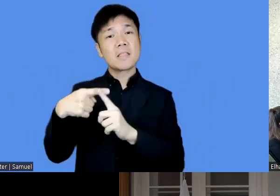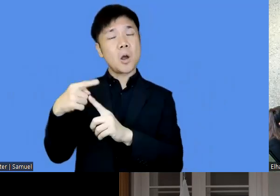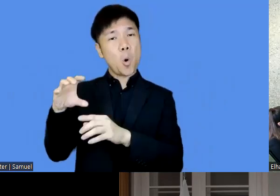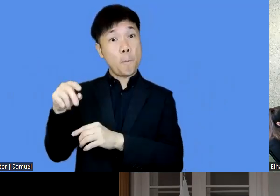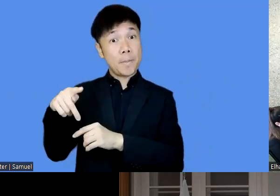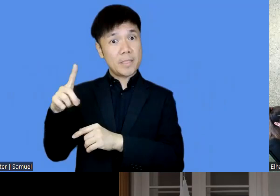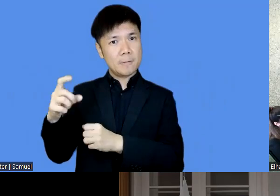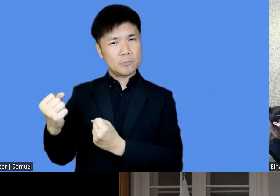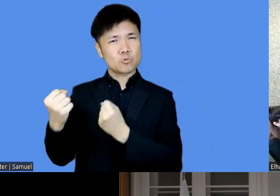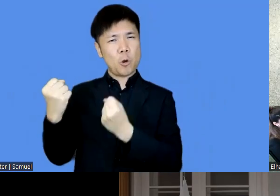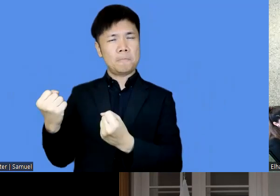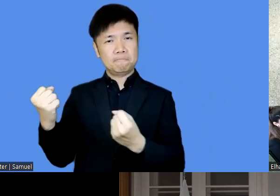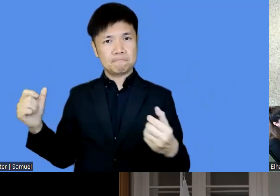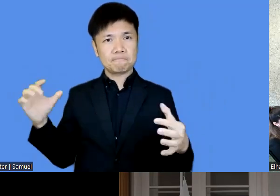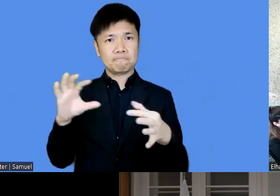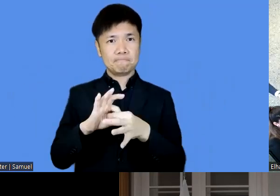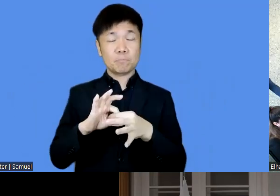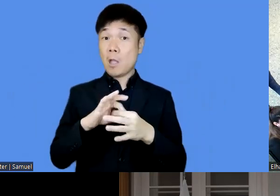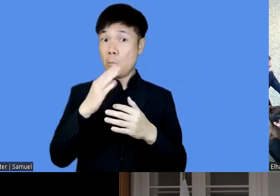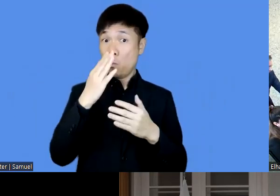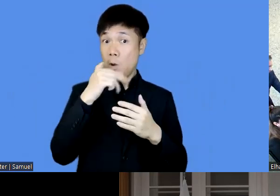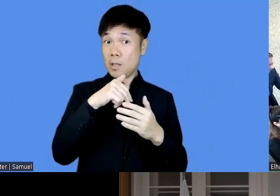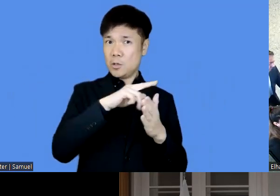when we're talking about international humanitarian law it's very niche.